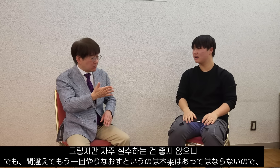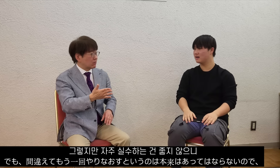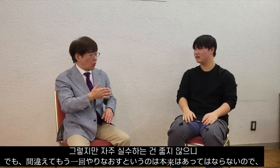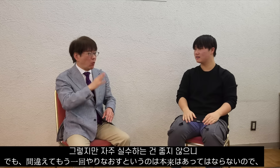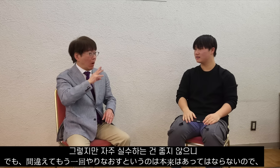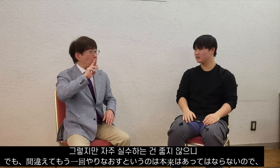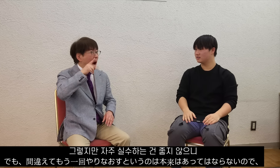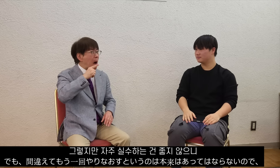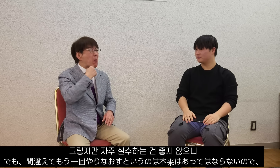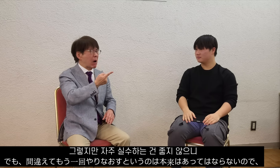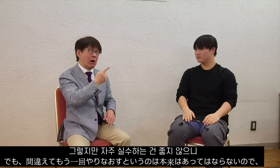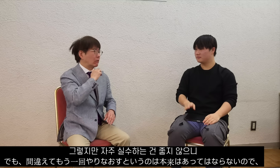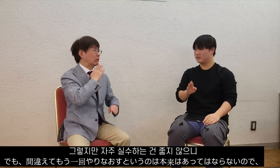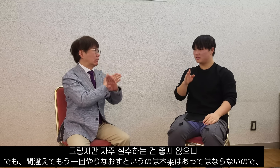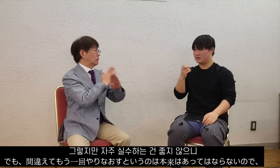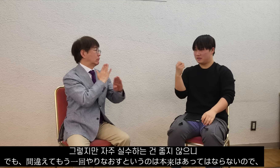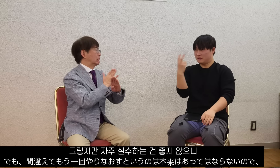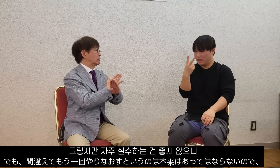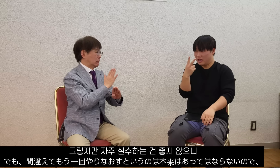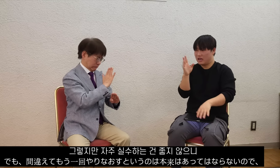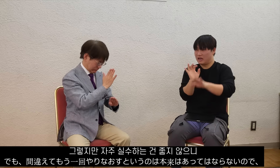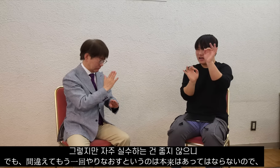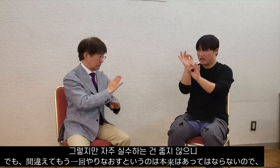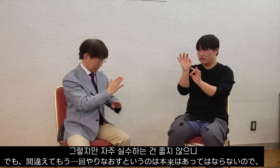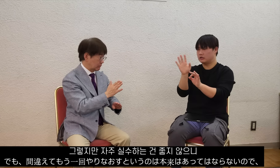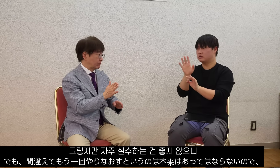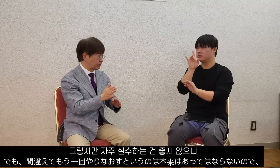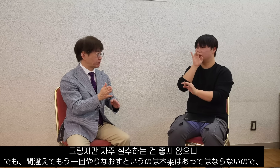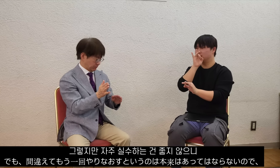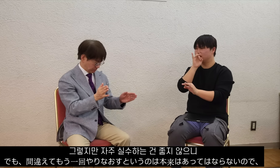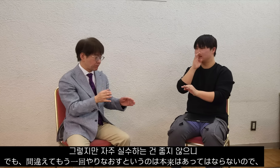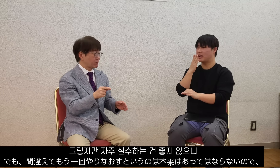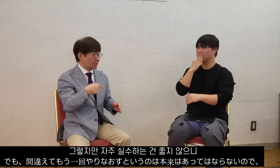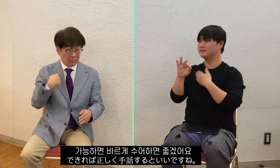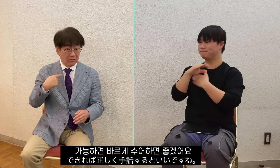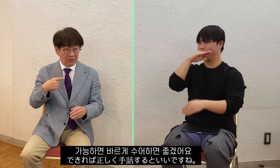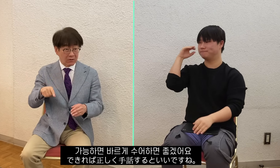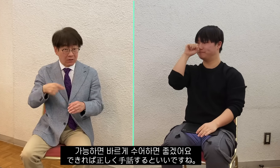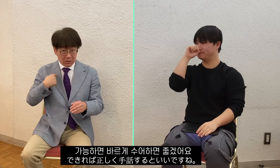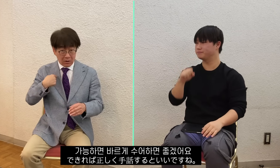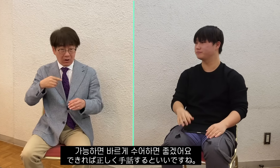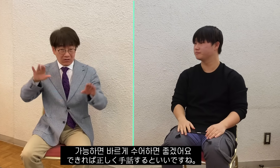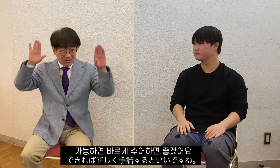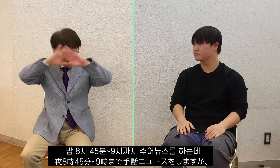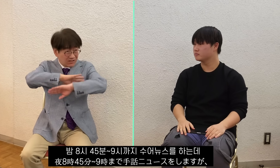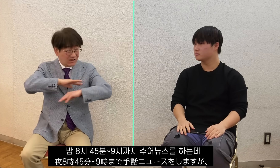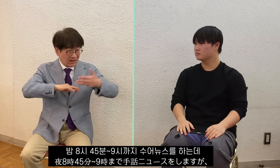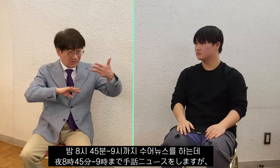But it's not good to make mistakes often, so I hope you can sign it correctly if possible.